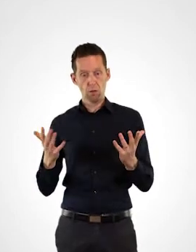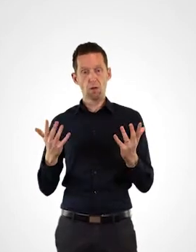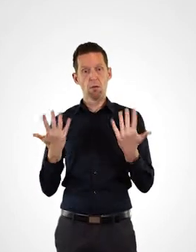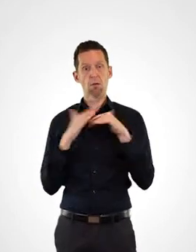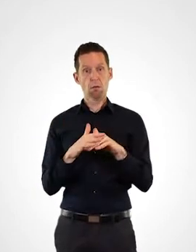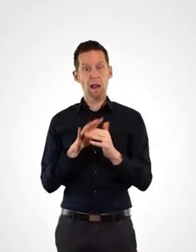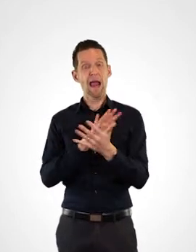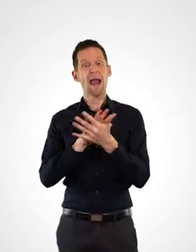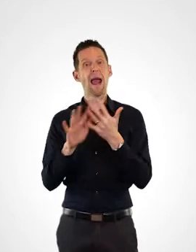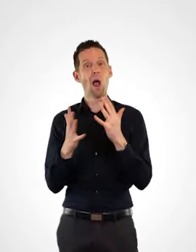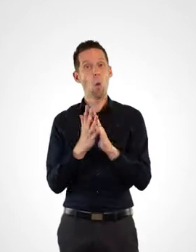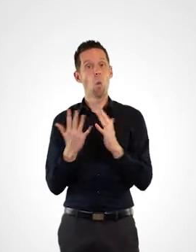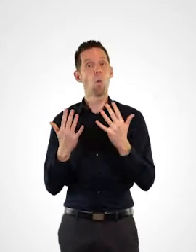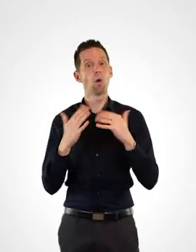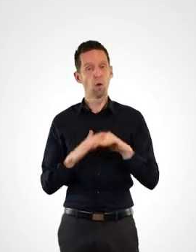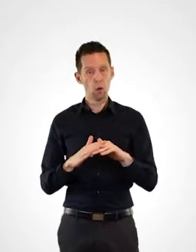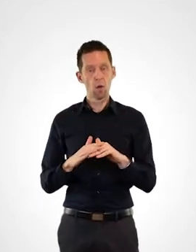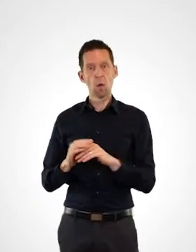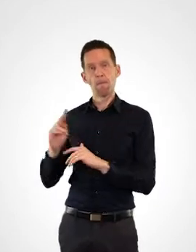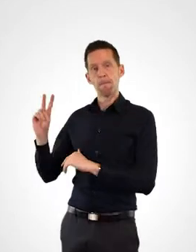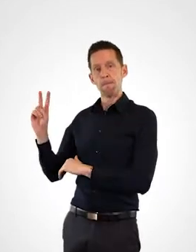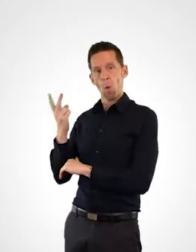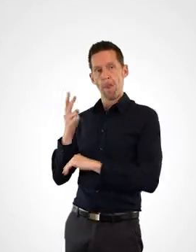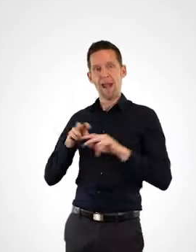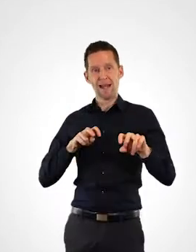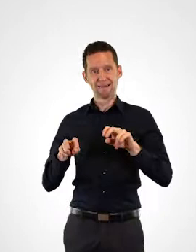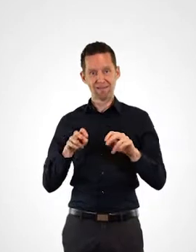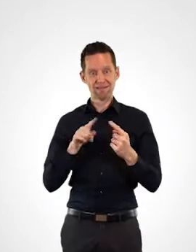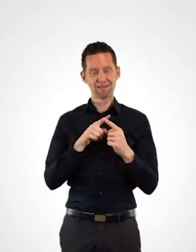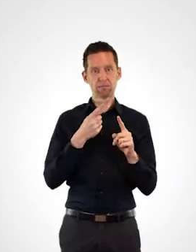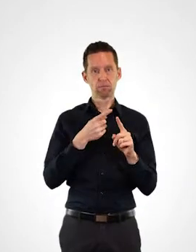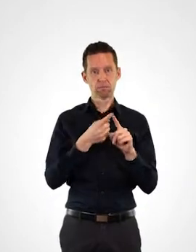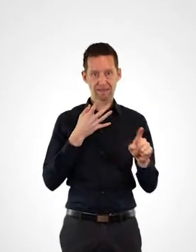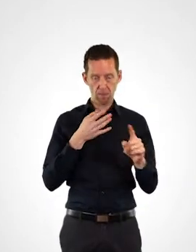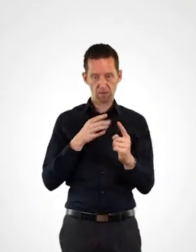and so this is how we do it.